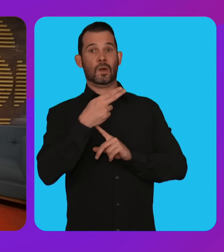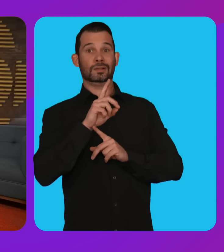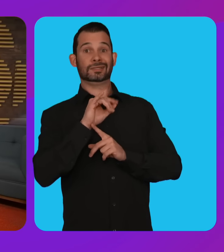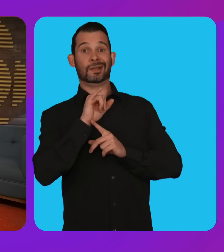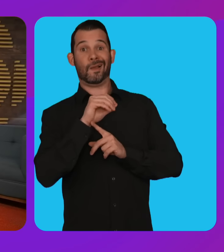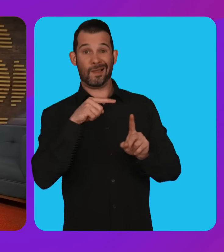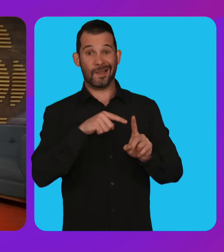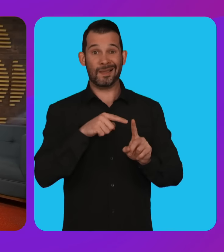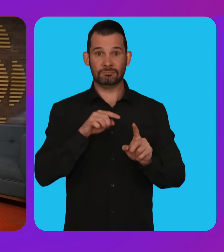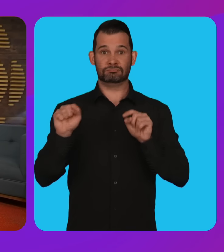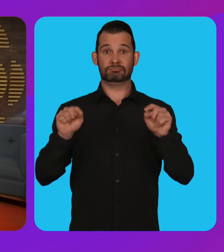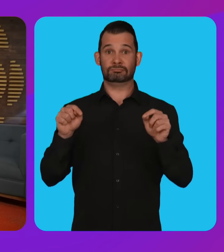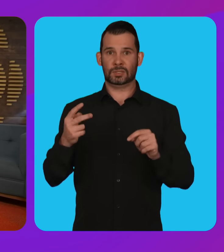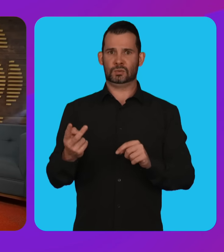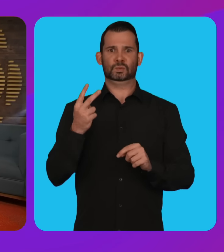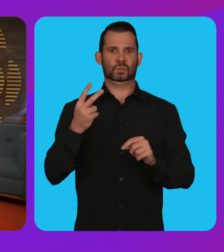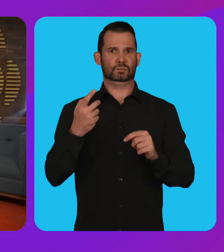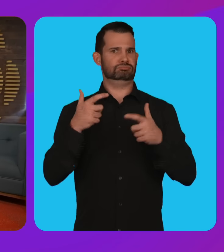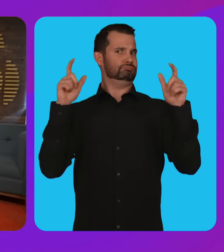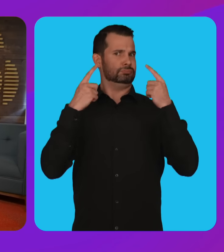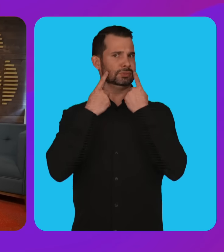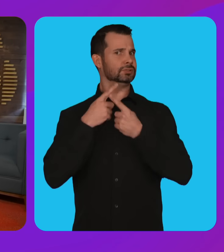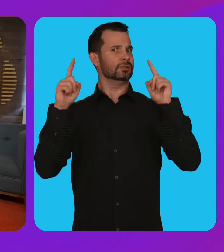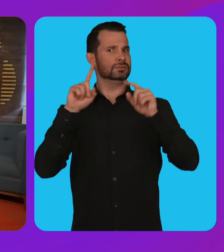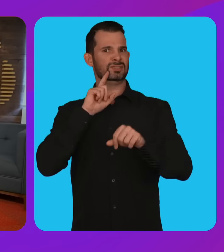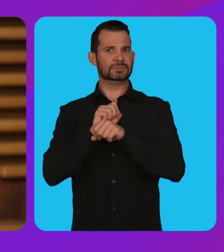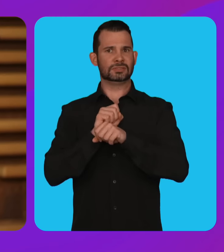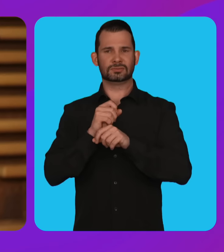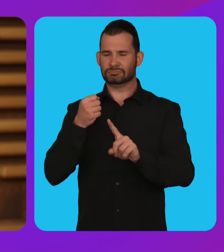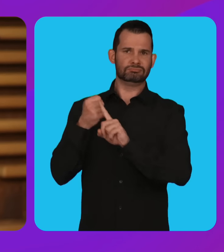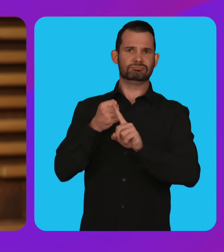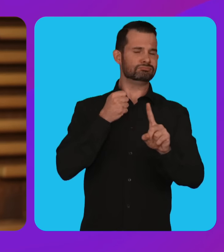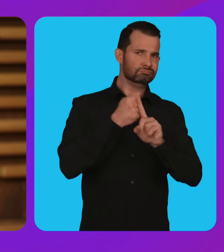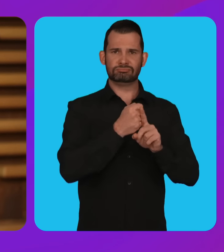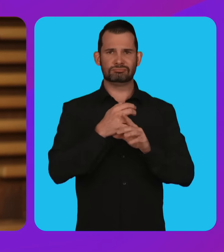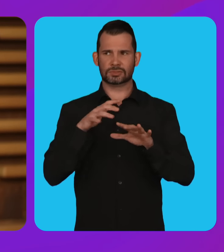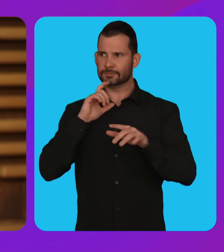launched OHdio, so two major success